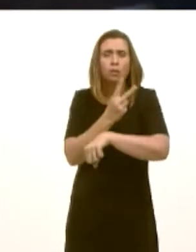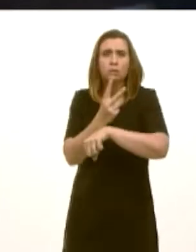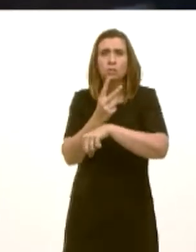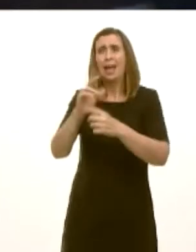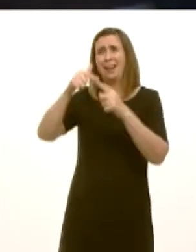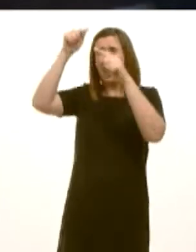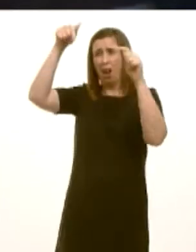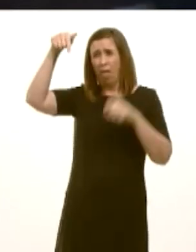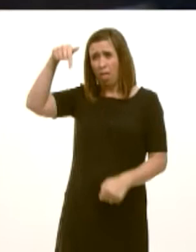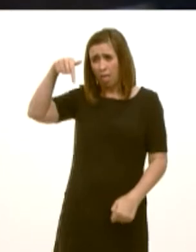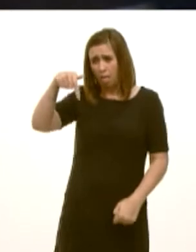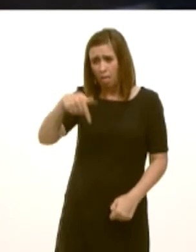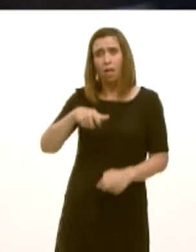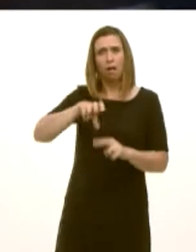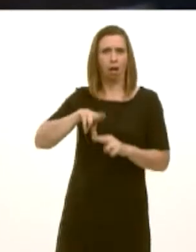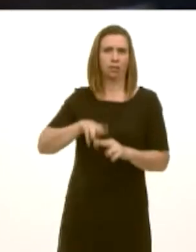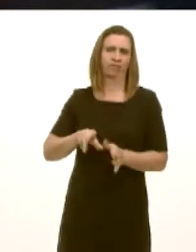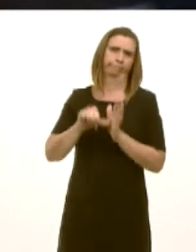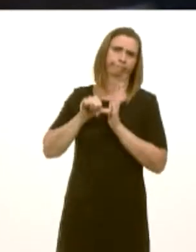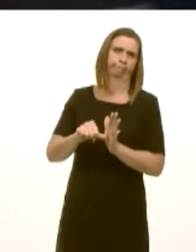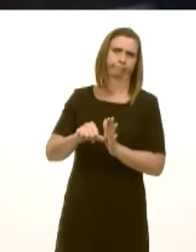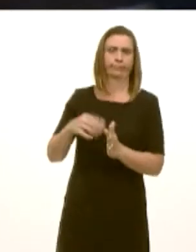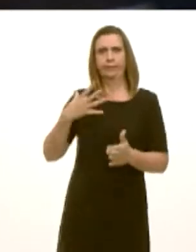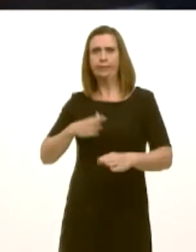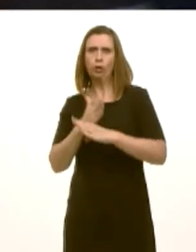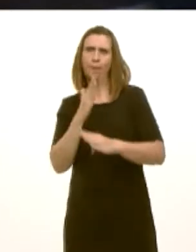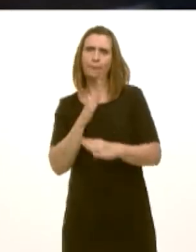is clearly a barrier for people who want to reach employment.